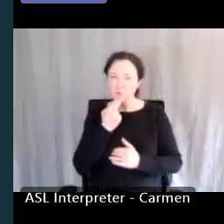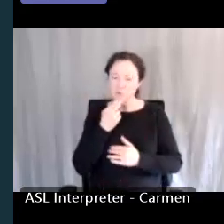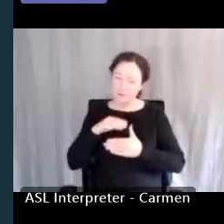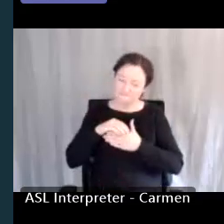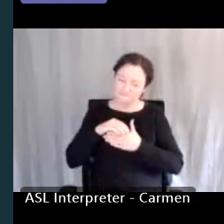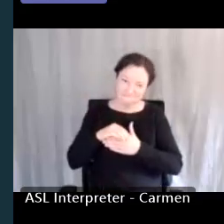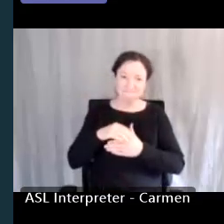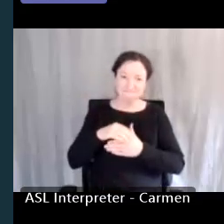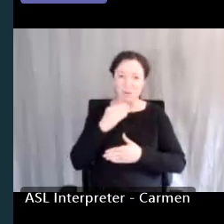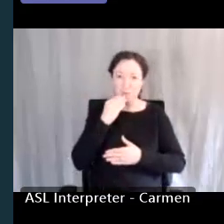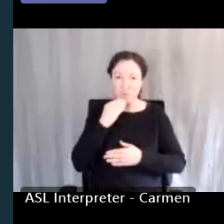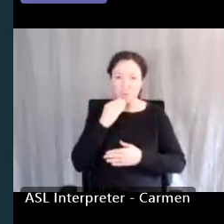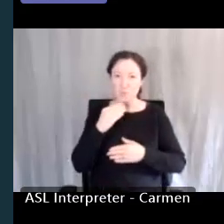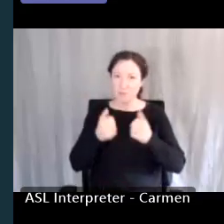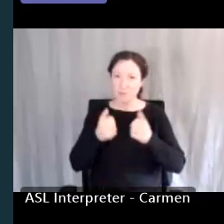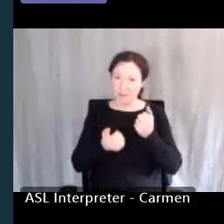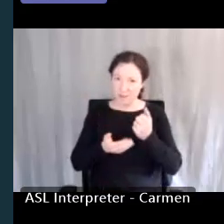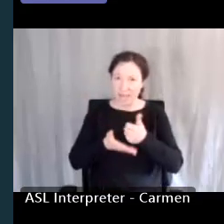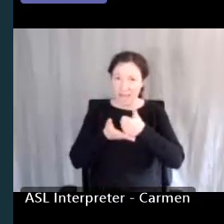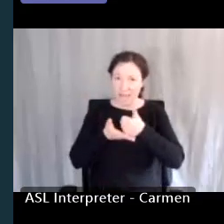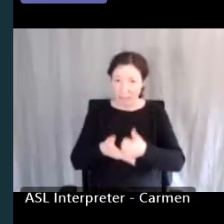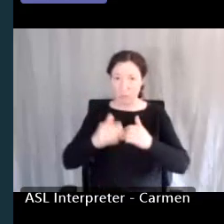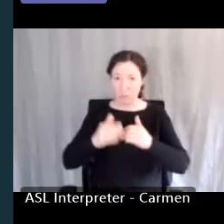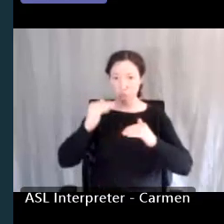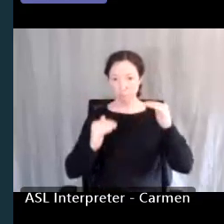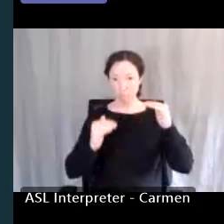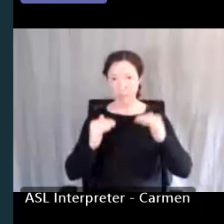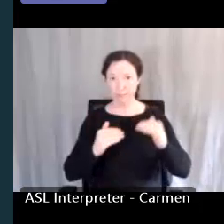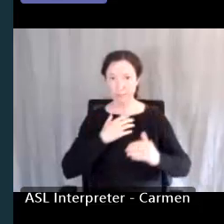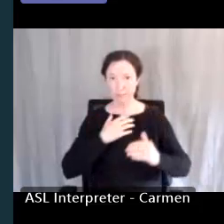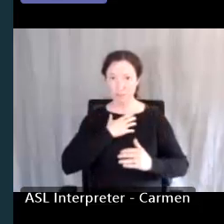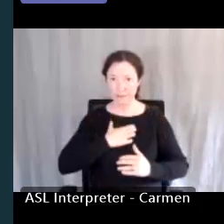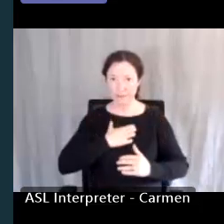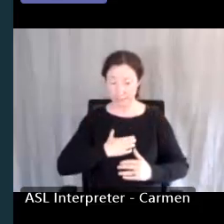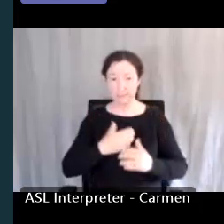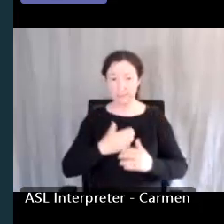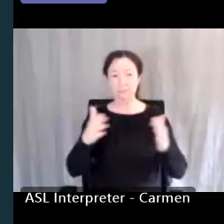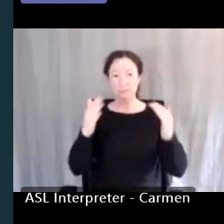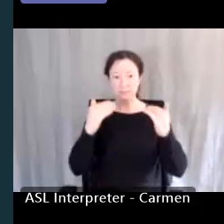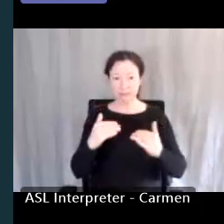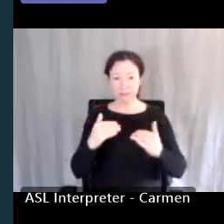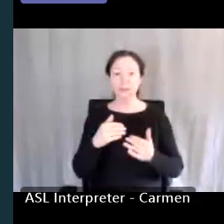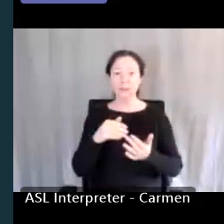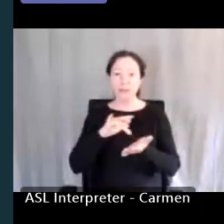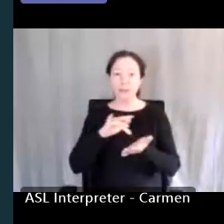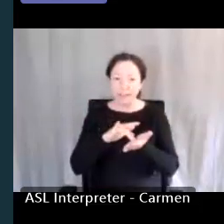that you can follow if you need more specific GUI guidance, supplements, medications, and other to promote insulin sensitivity.